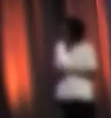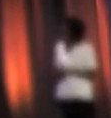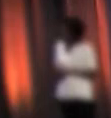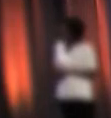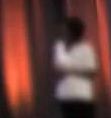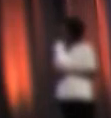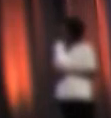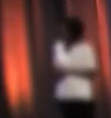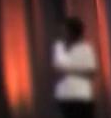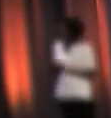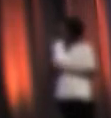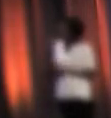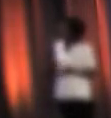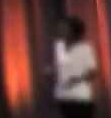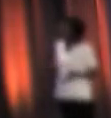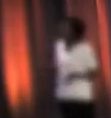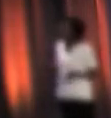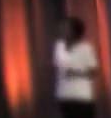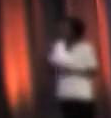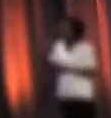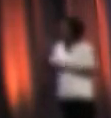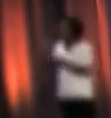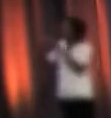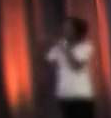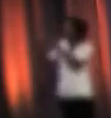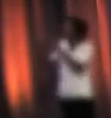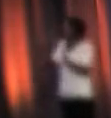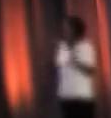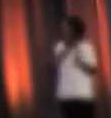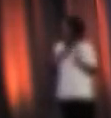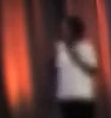us, I think, with a fascinating prism through which to